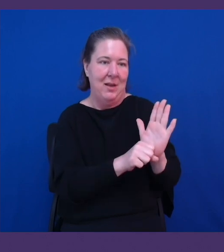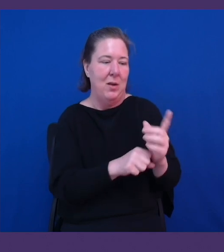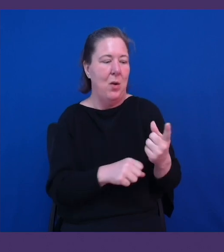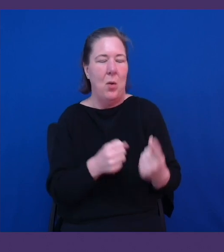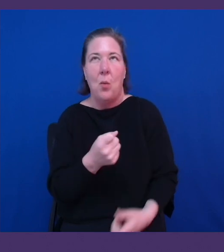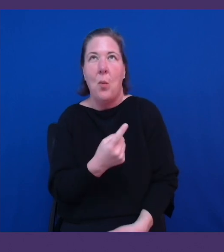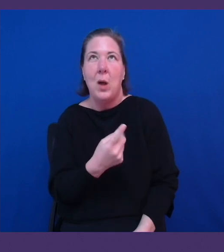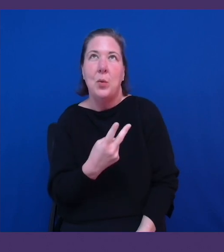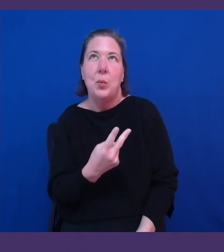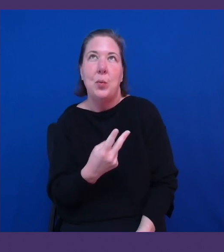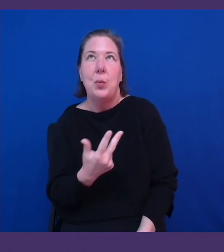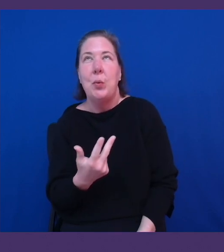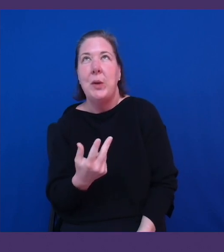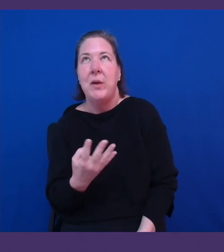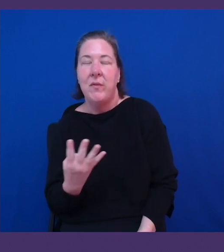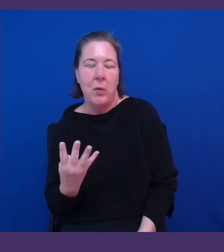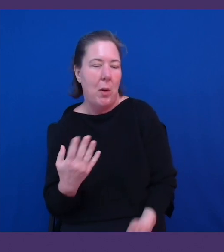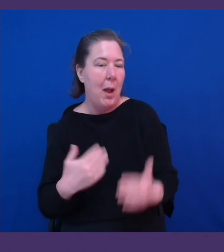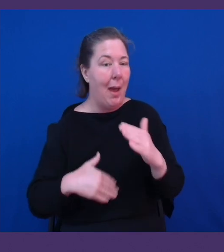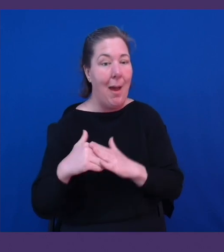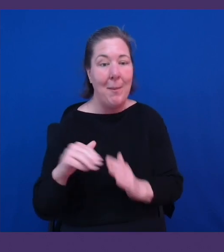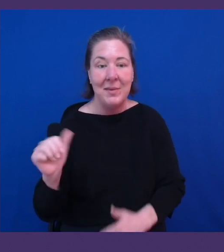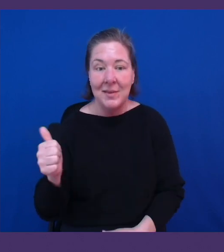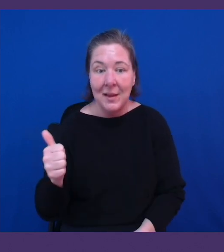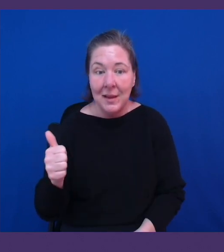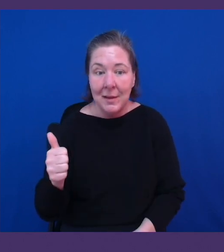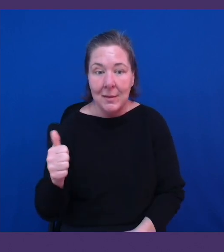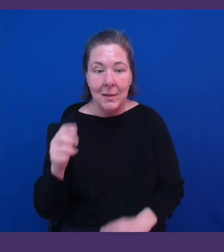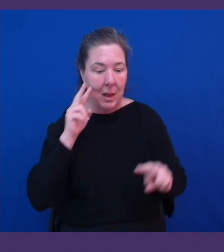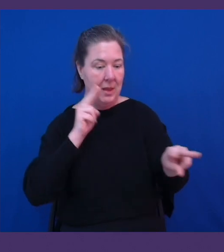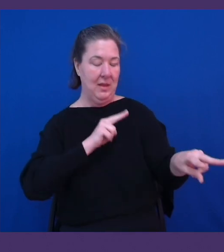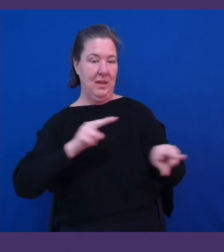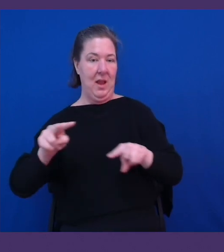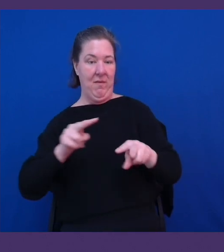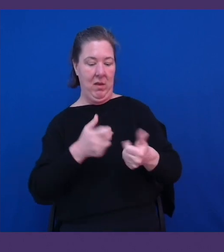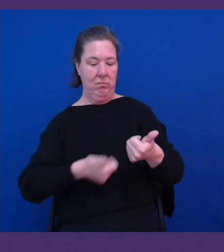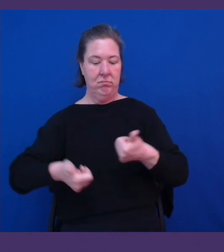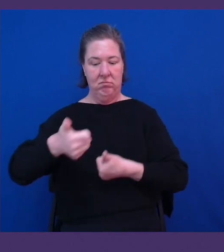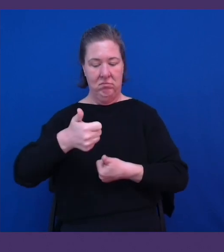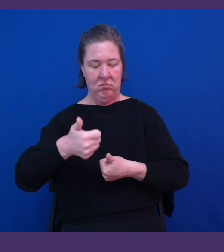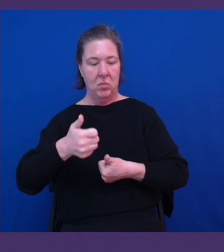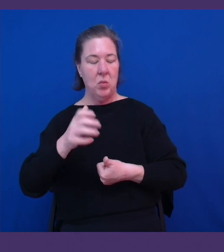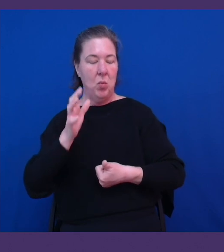up to 10 maybe surveillance authorities that will have the responsibility